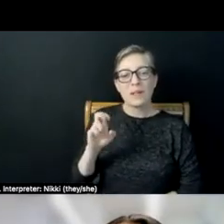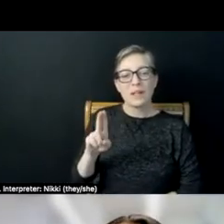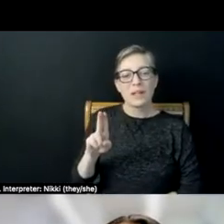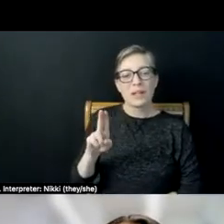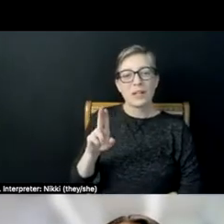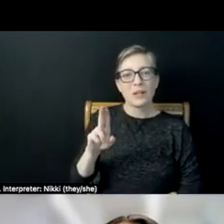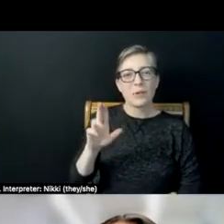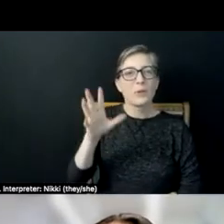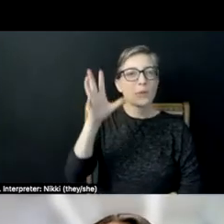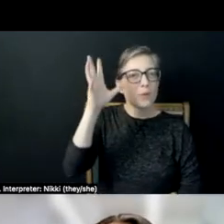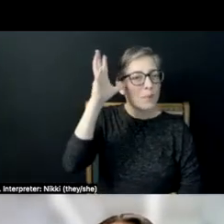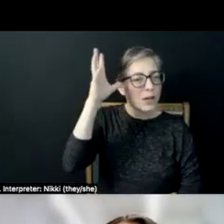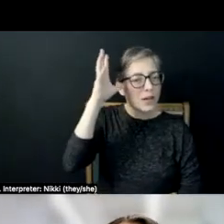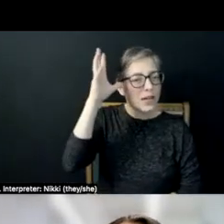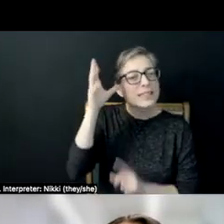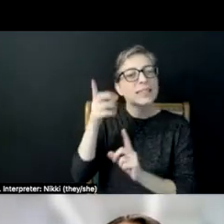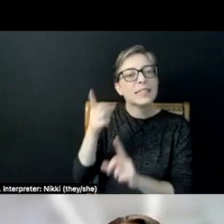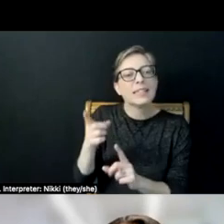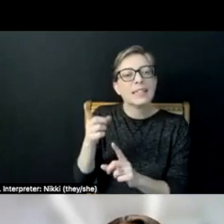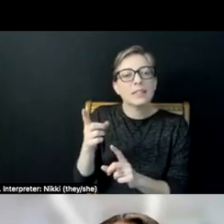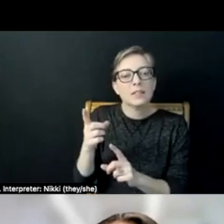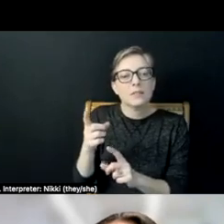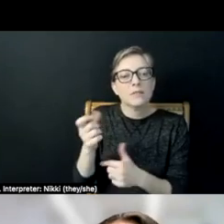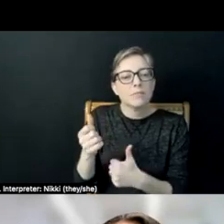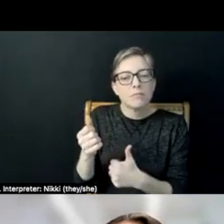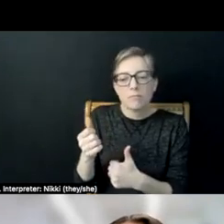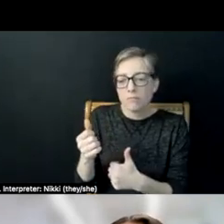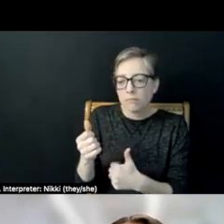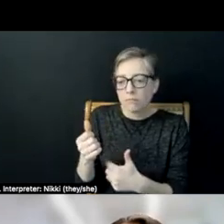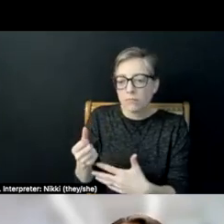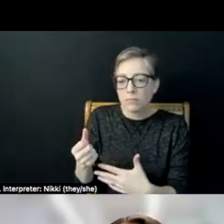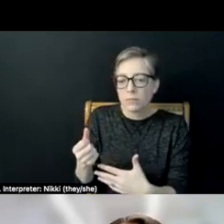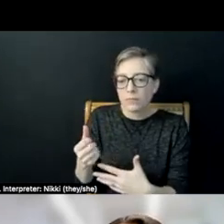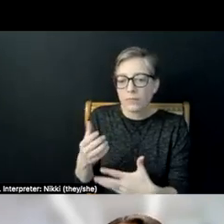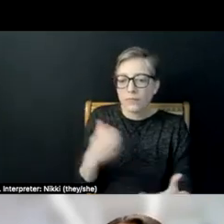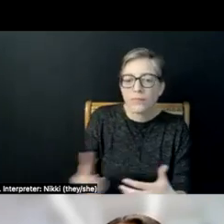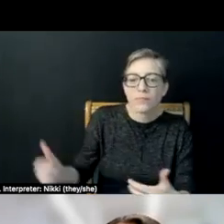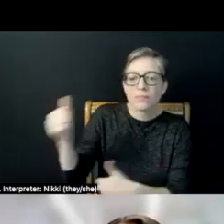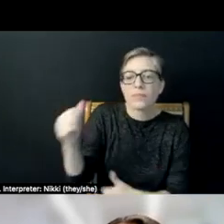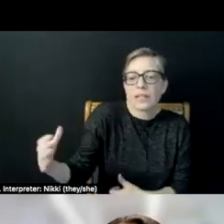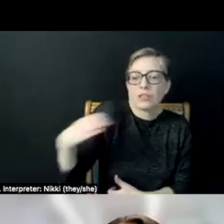Advocacy, and Learning at Civil Influencers. He is a longtime disability advocate who works to bring